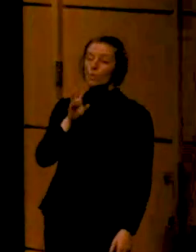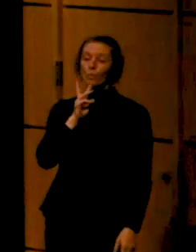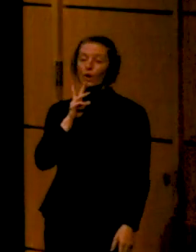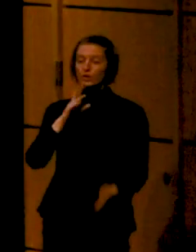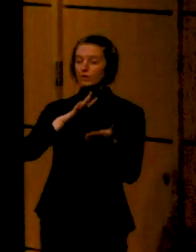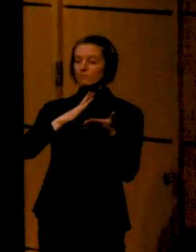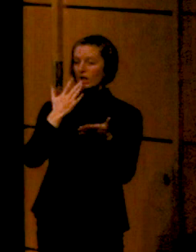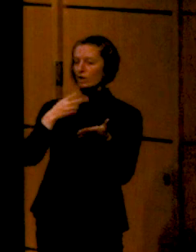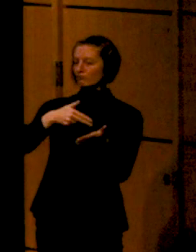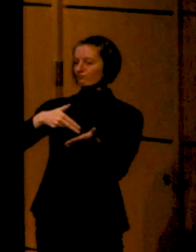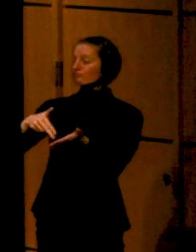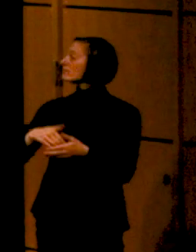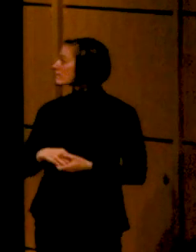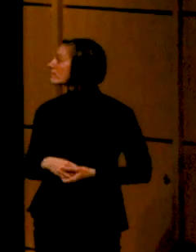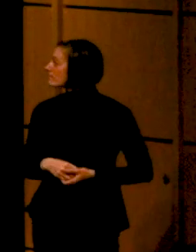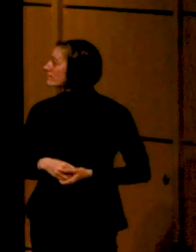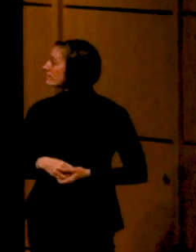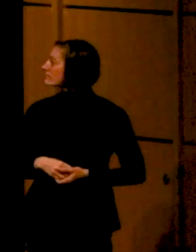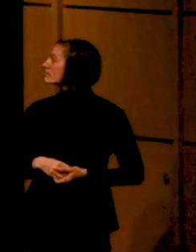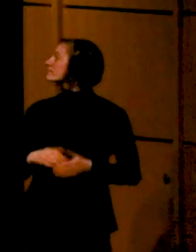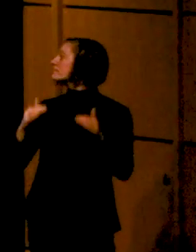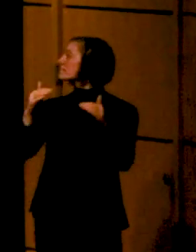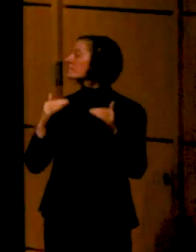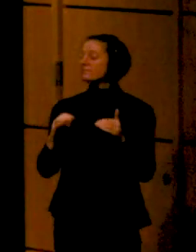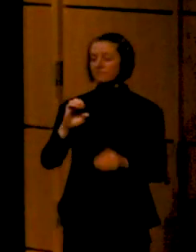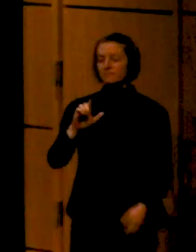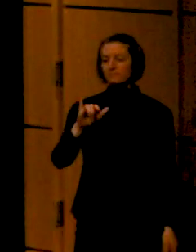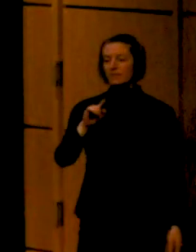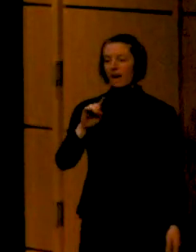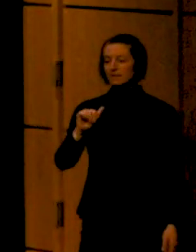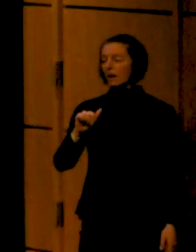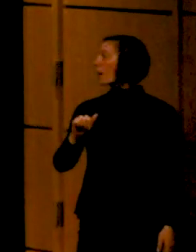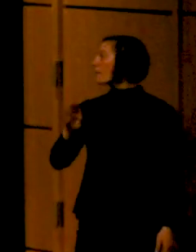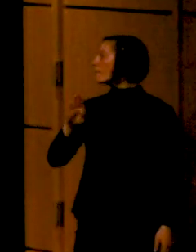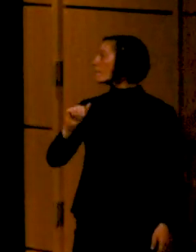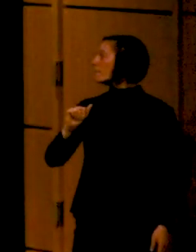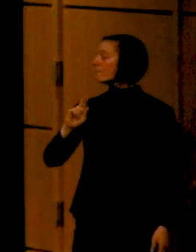Eliza Barchus, a really fascinating character.